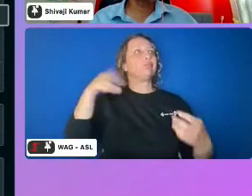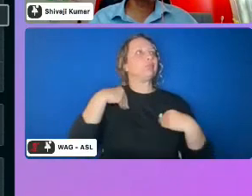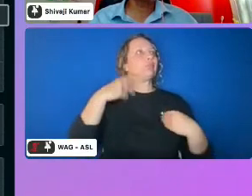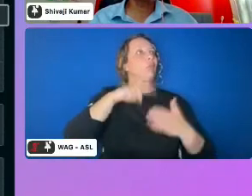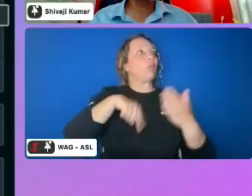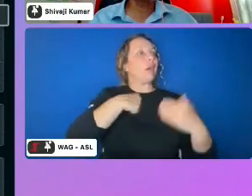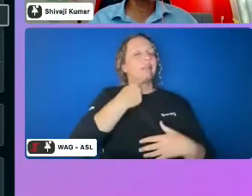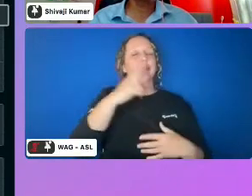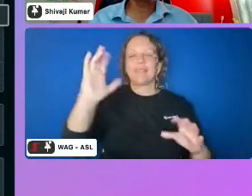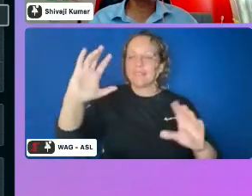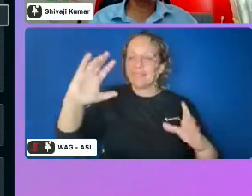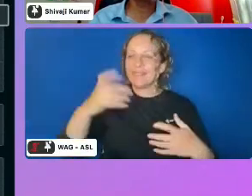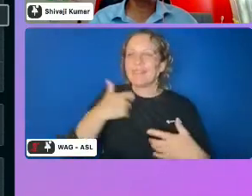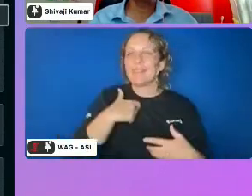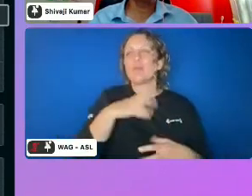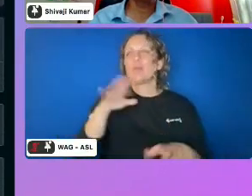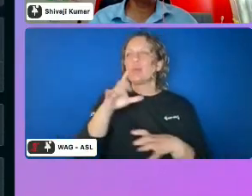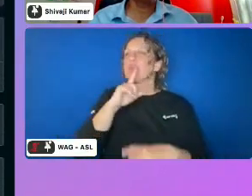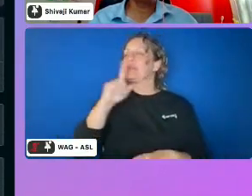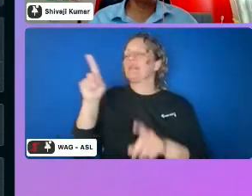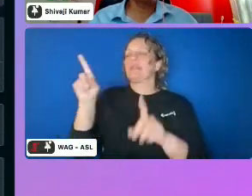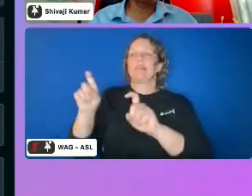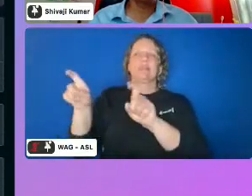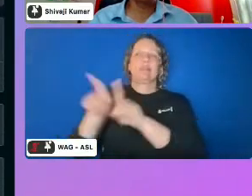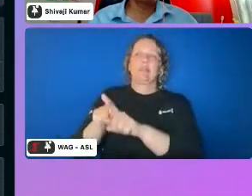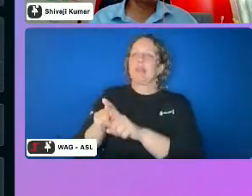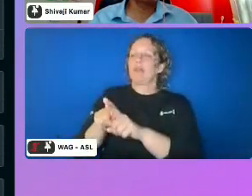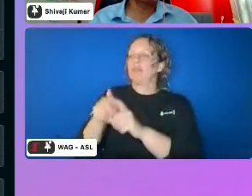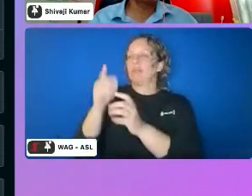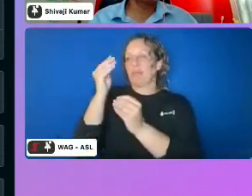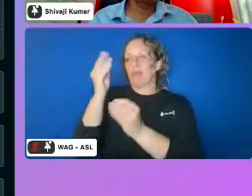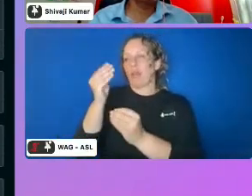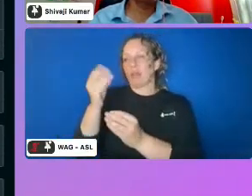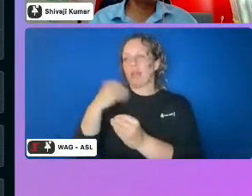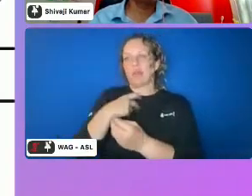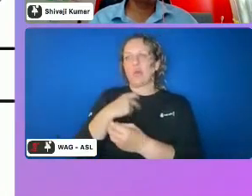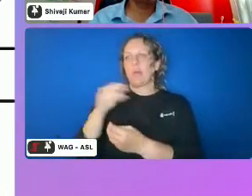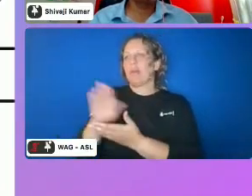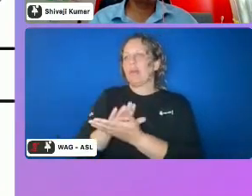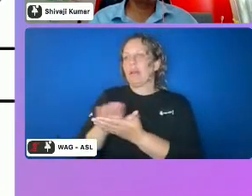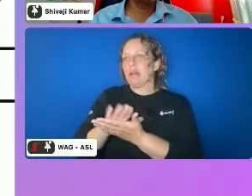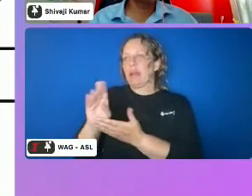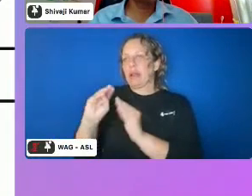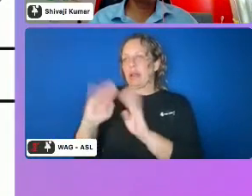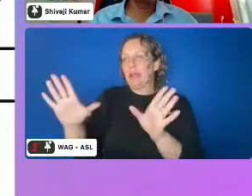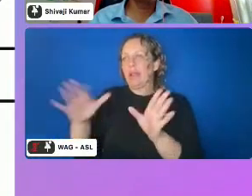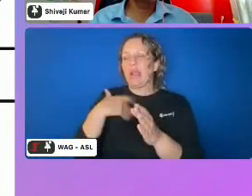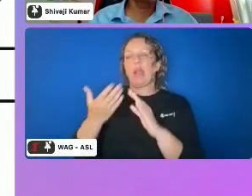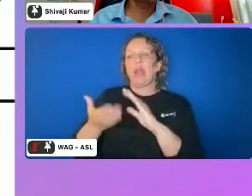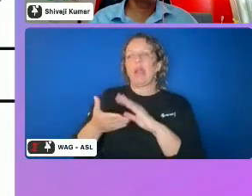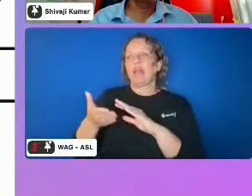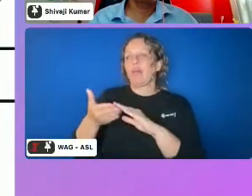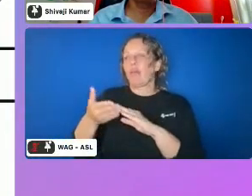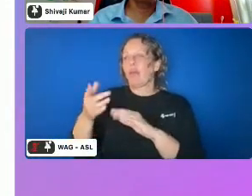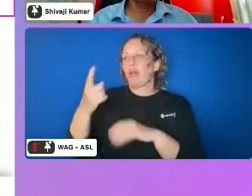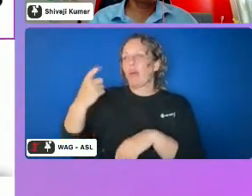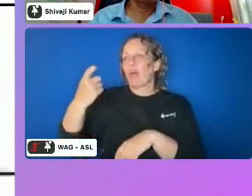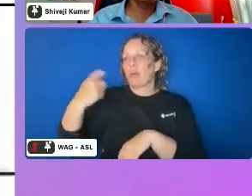So I'm gonna do actually, because we're testing the same content, so I'm gonna clear my run of the table tool and quickly run through it one last time.